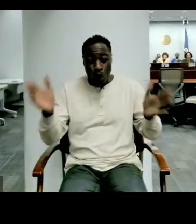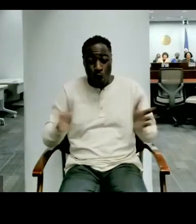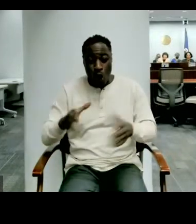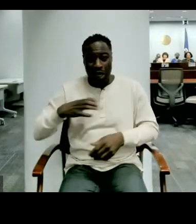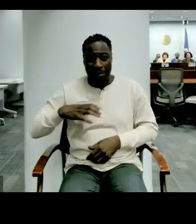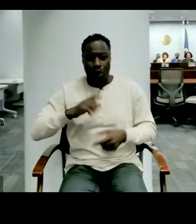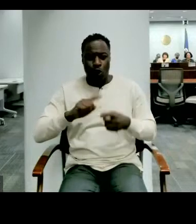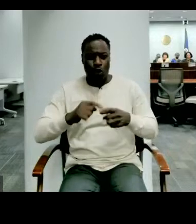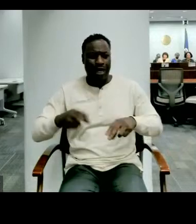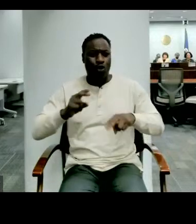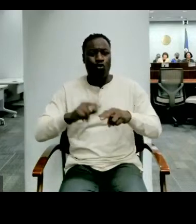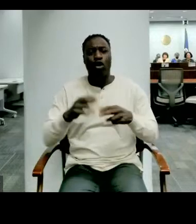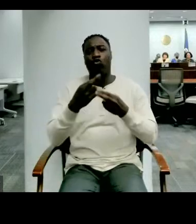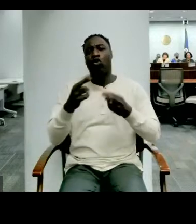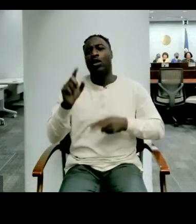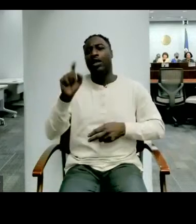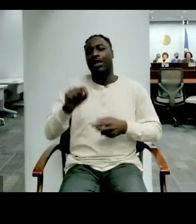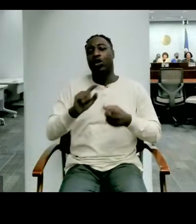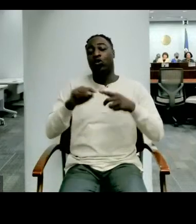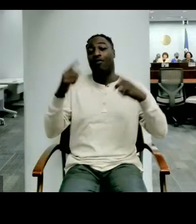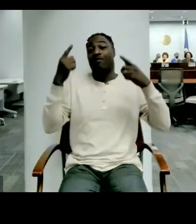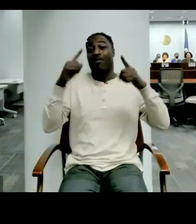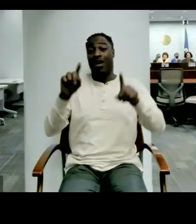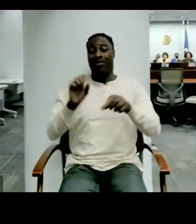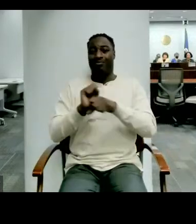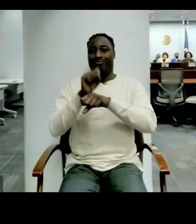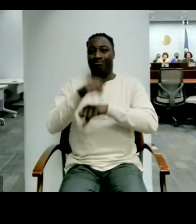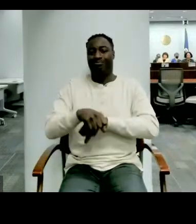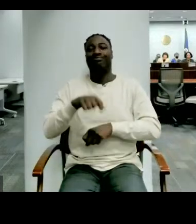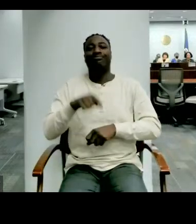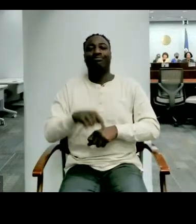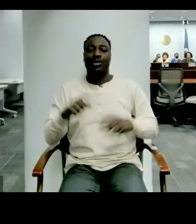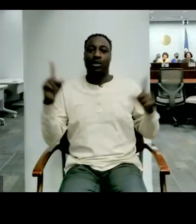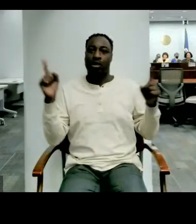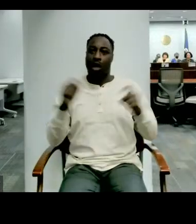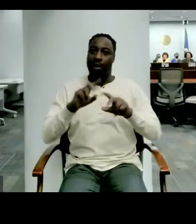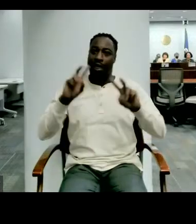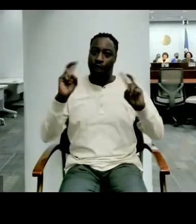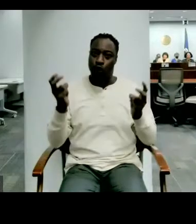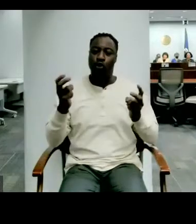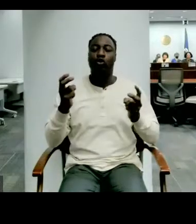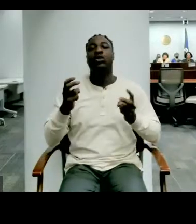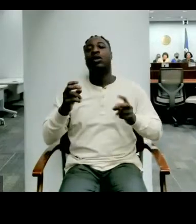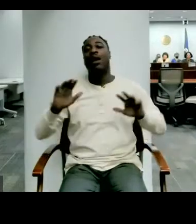the resources needed to effectively tackle these complicated issues by hiring staff with expertise